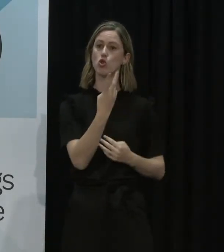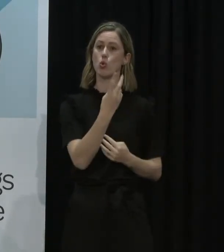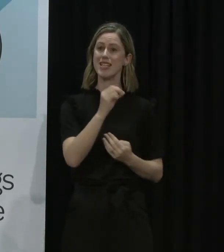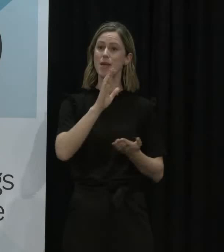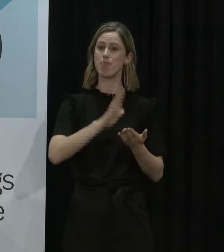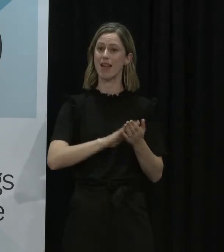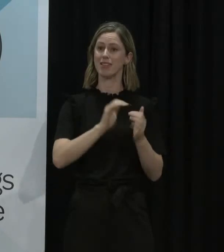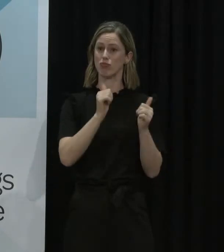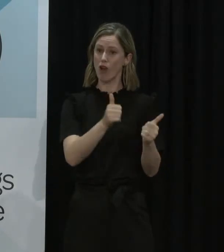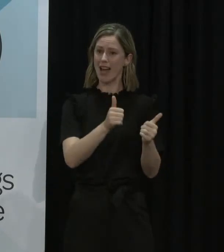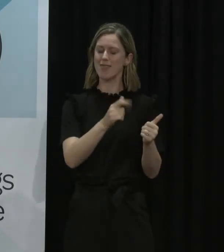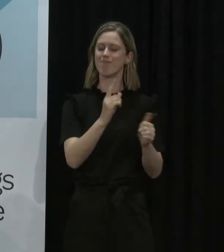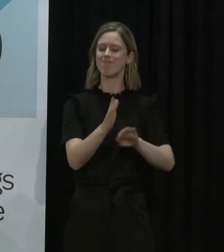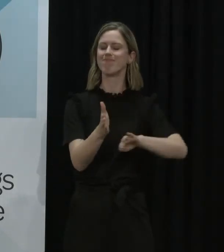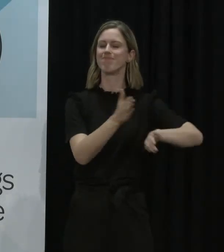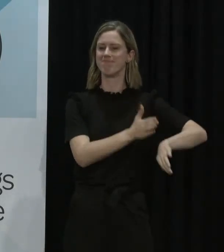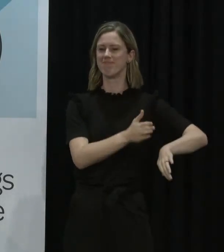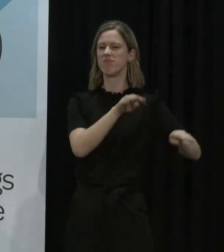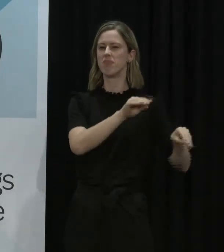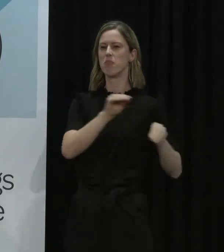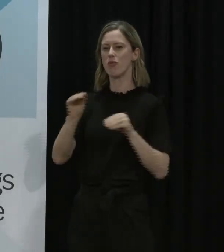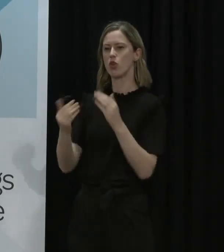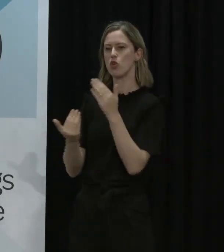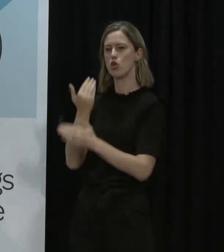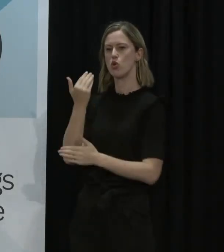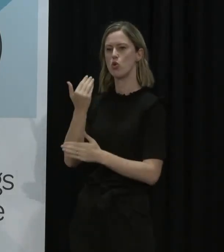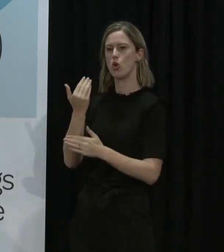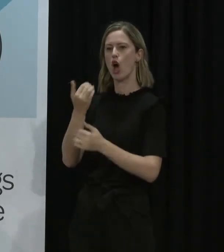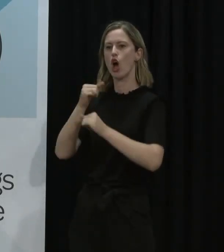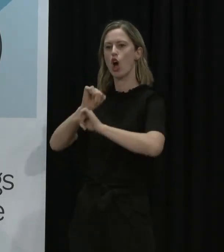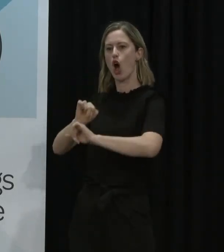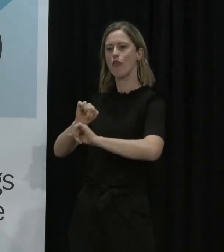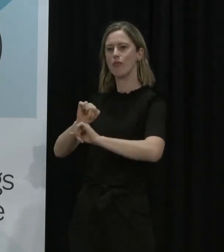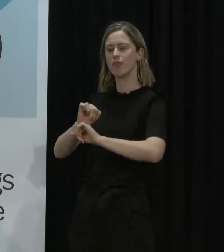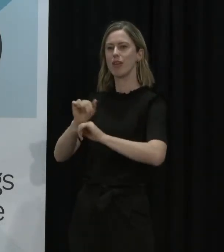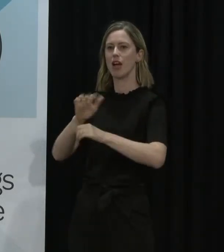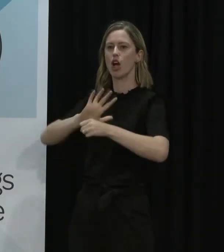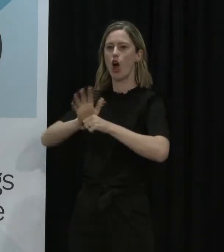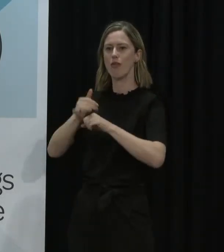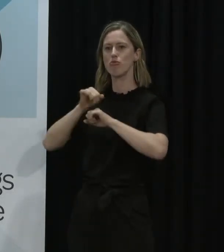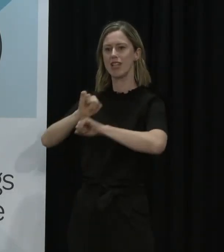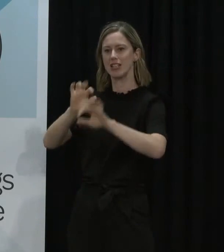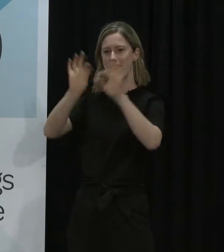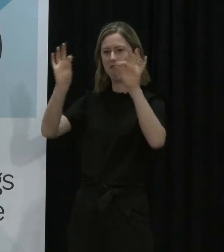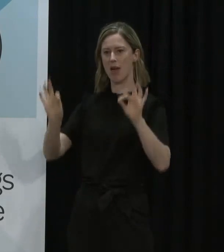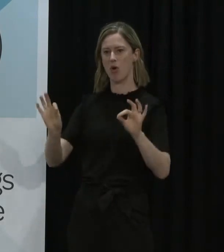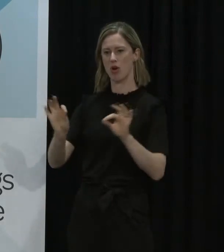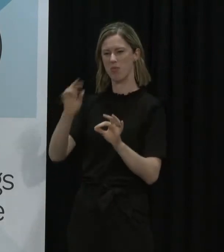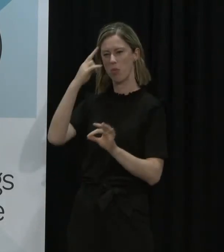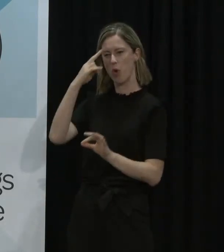system that will serve us well and last the distance. The